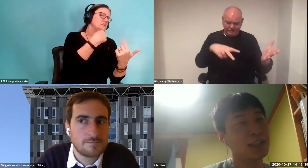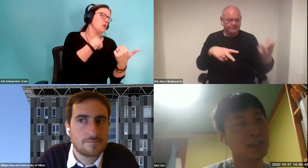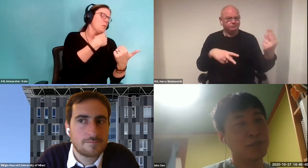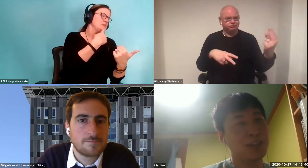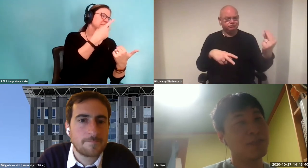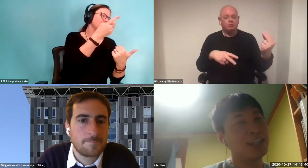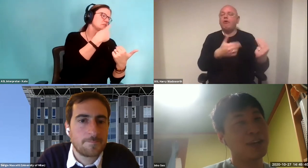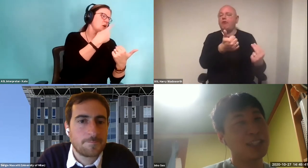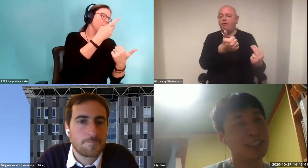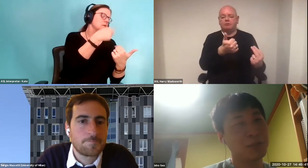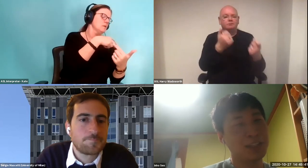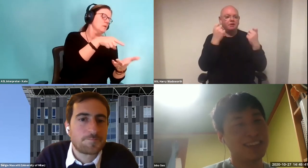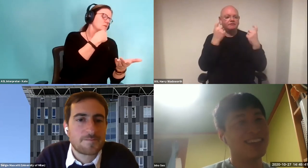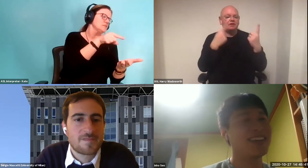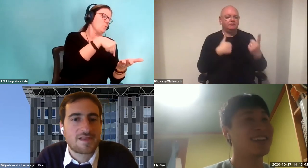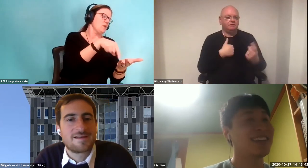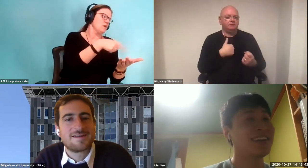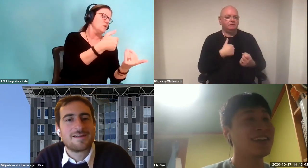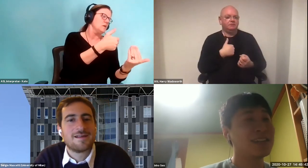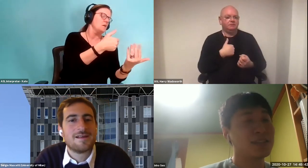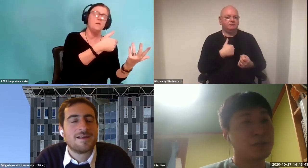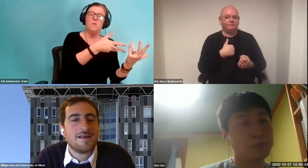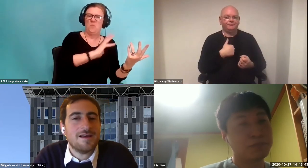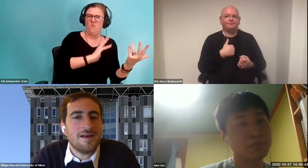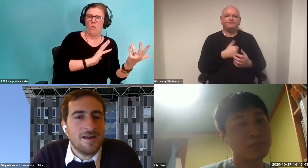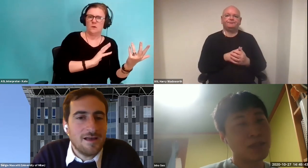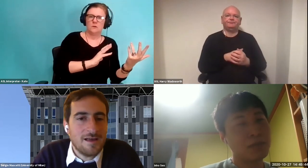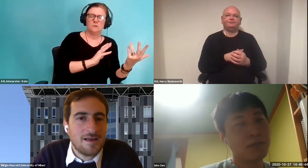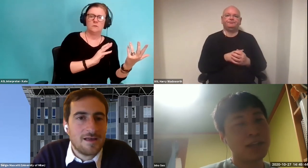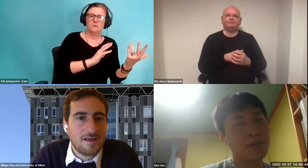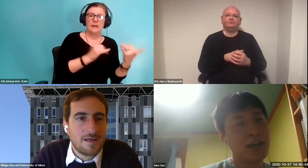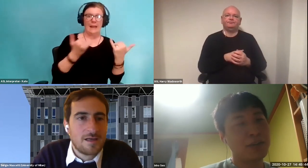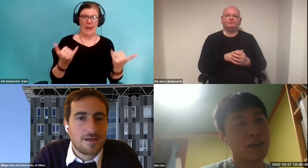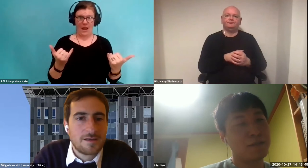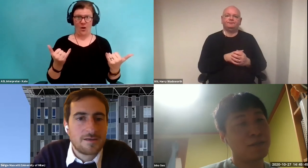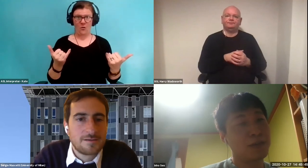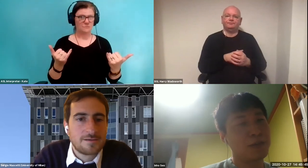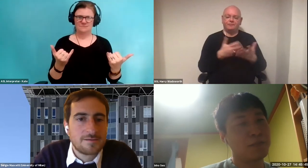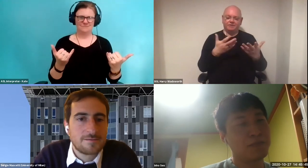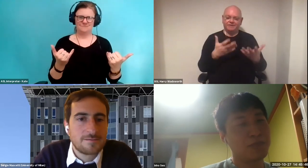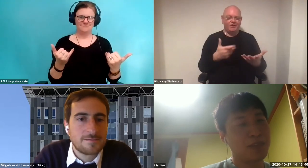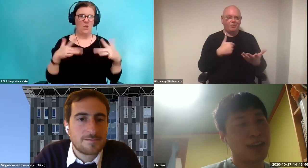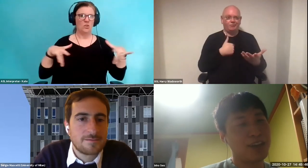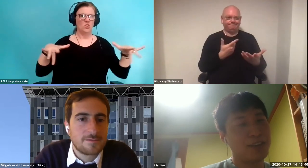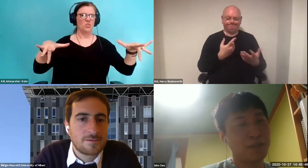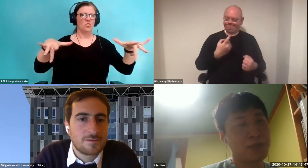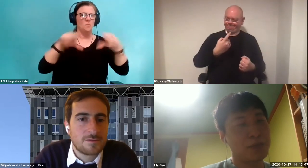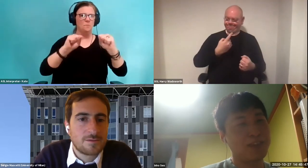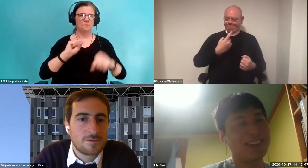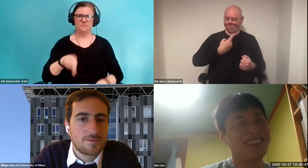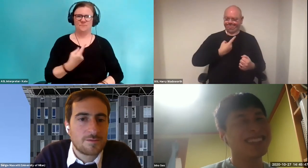is it read why why is it written like so but right now I don't have um I don't have people around me